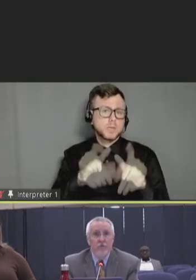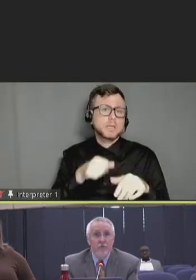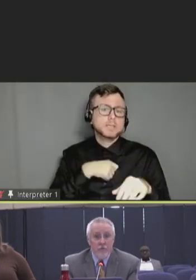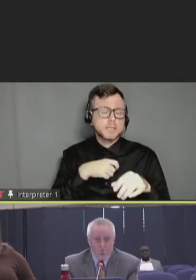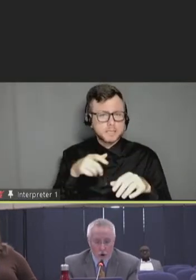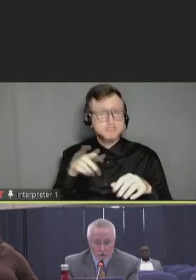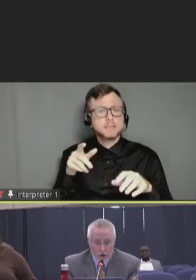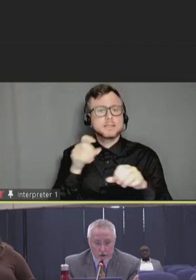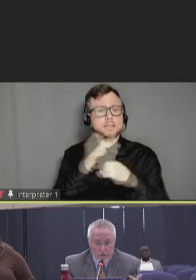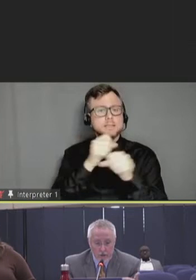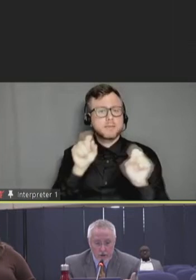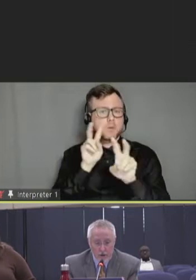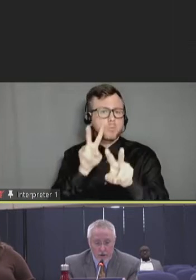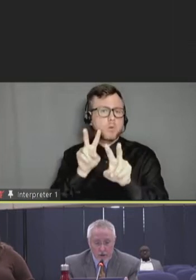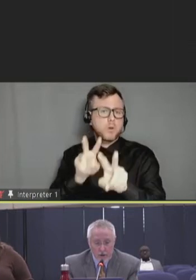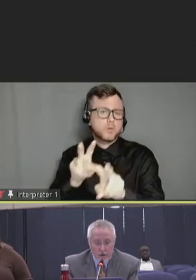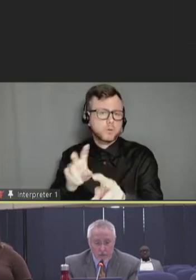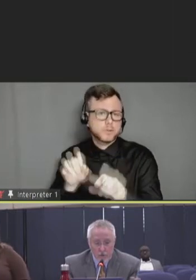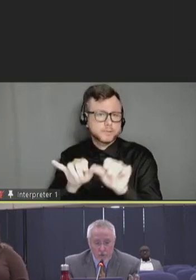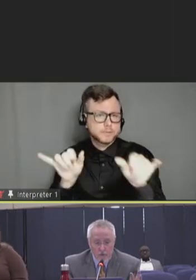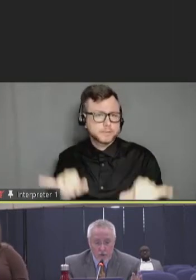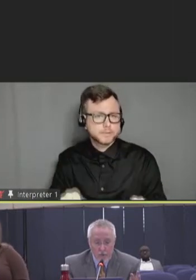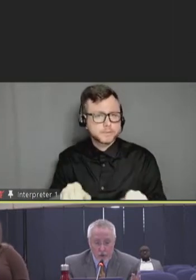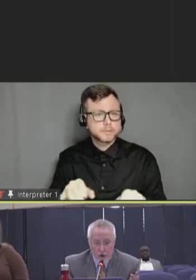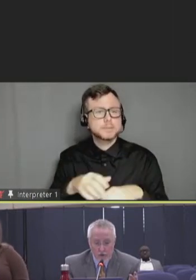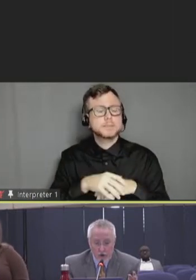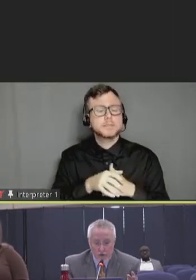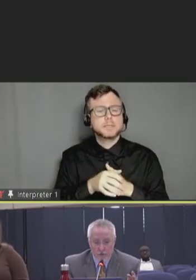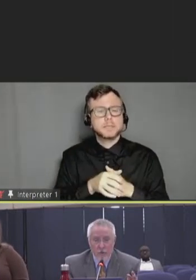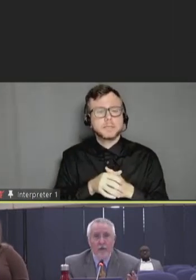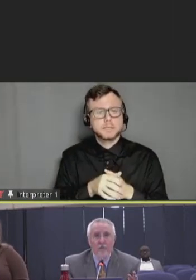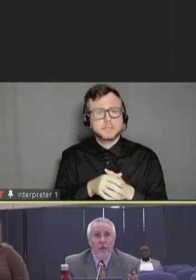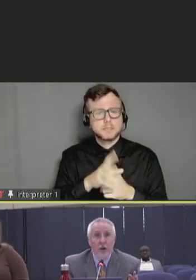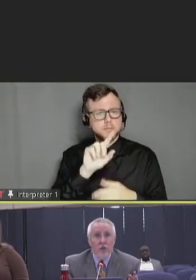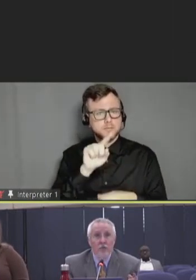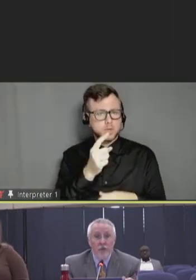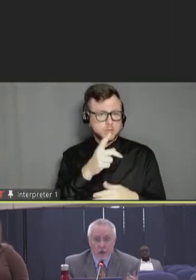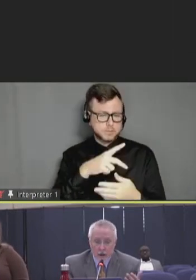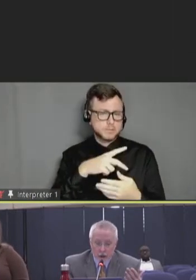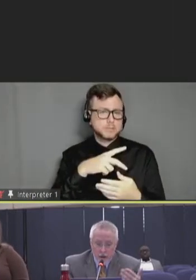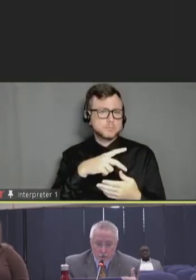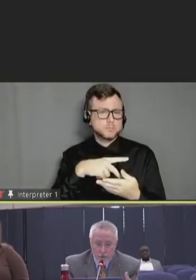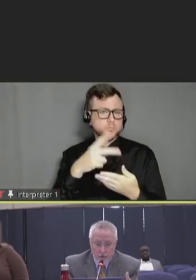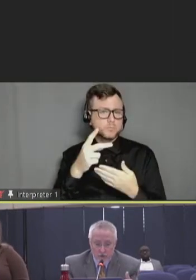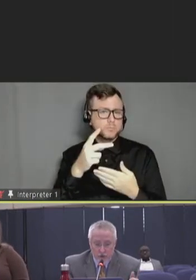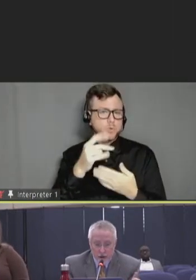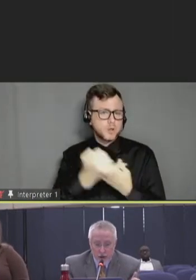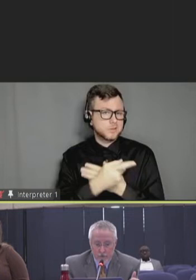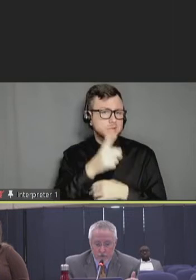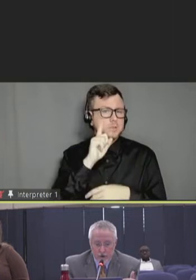and projects. The first theme or project is around VAERS. And we've listed out the strengths.